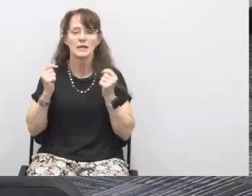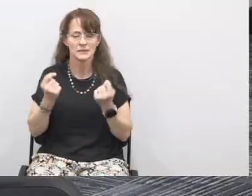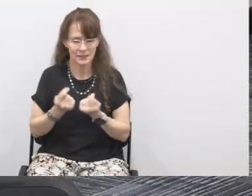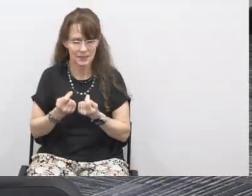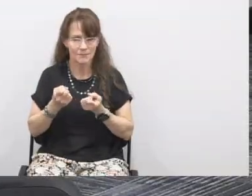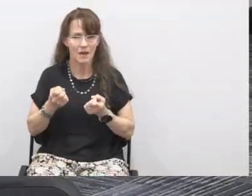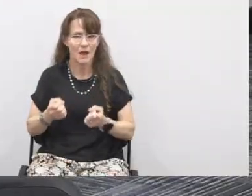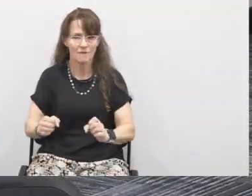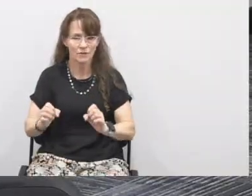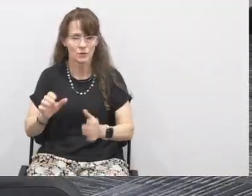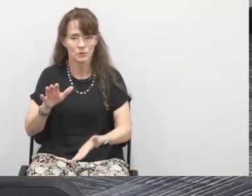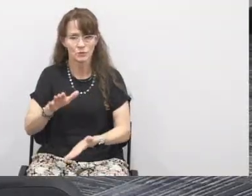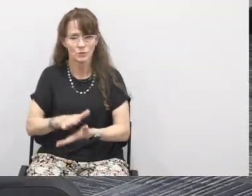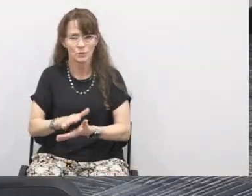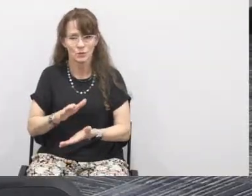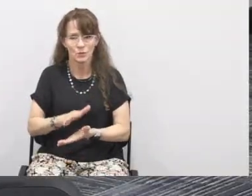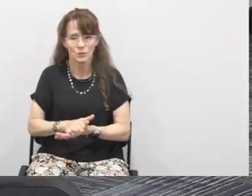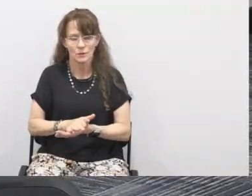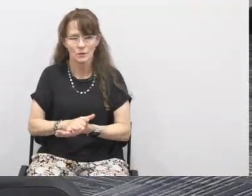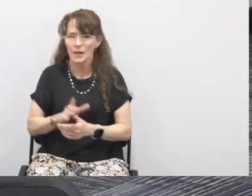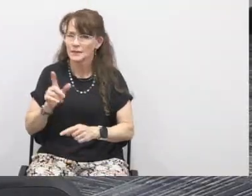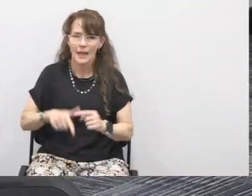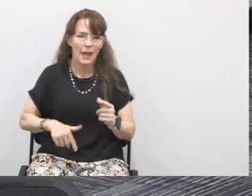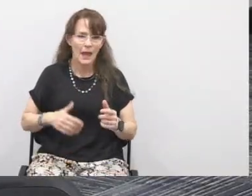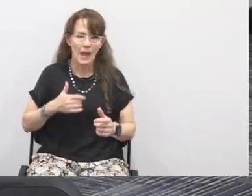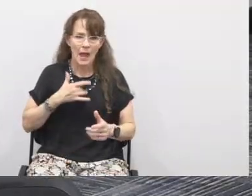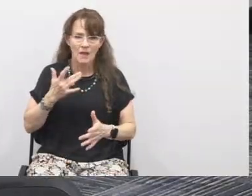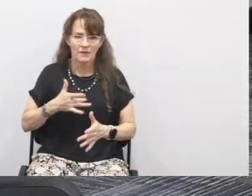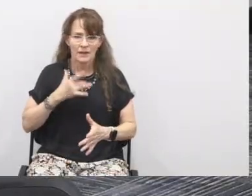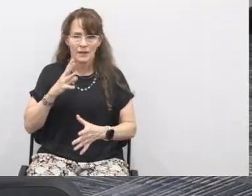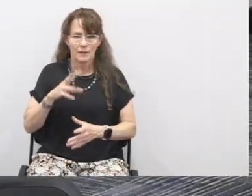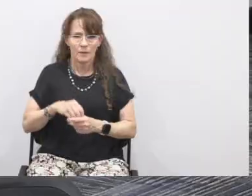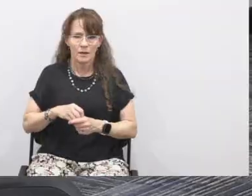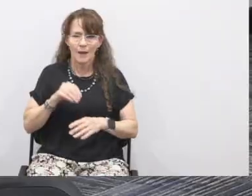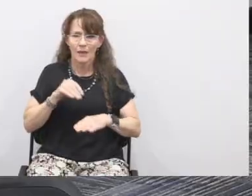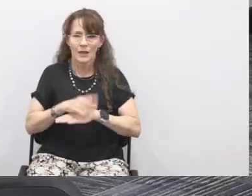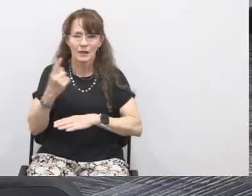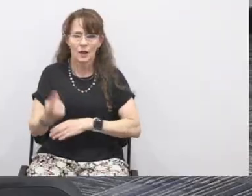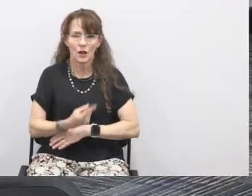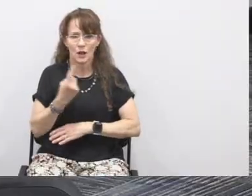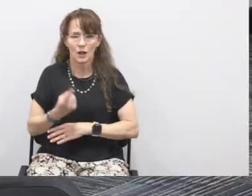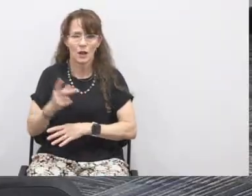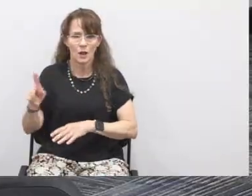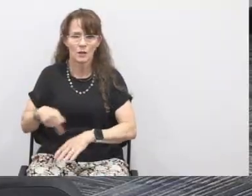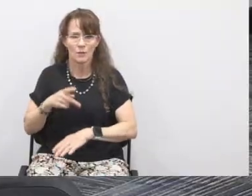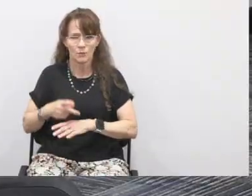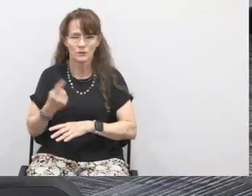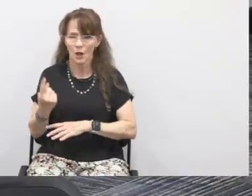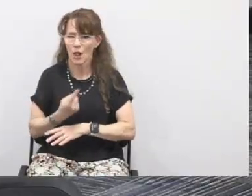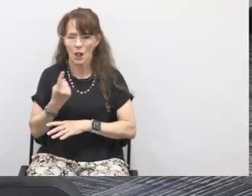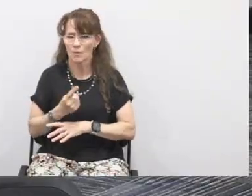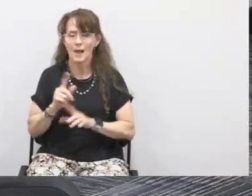And schools that you can't have sense of belonging owned by the school counselor or by the school principal. It does need to be a team.